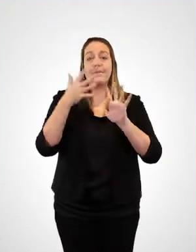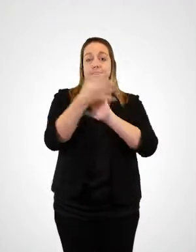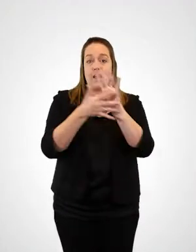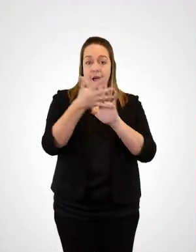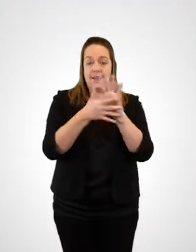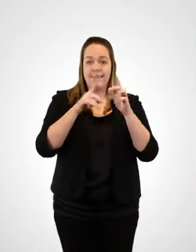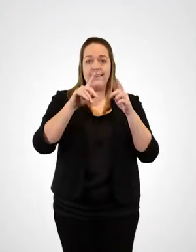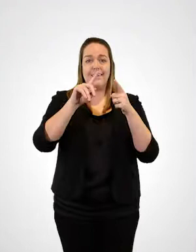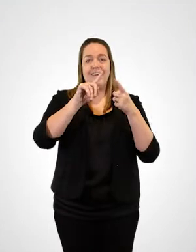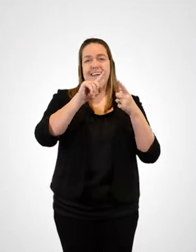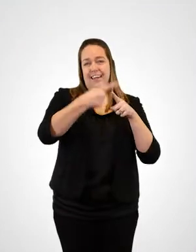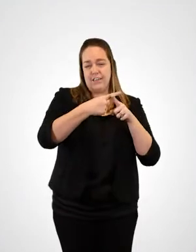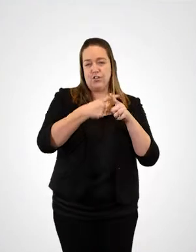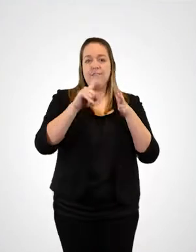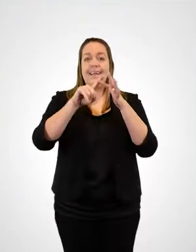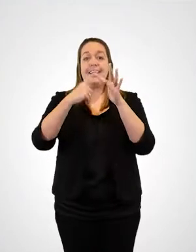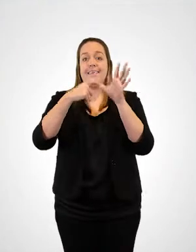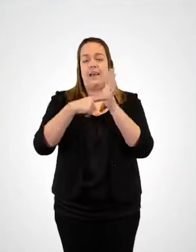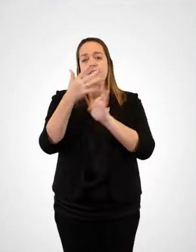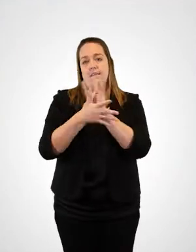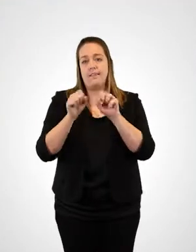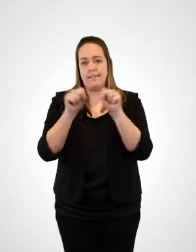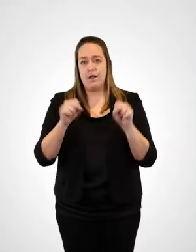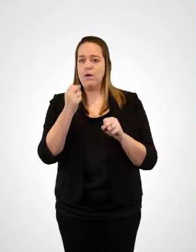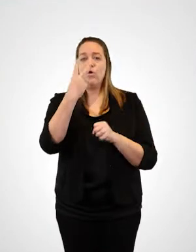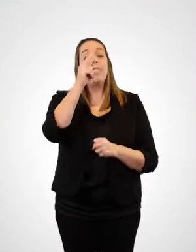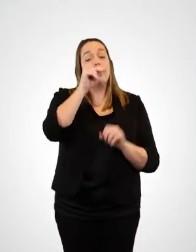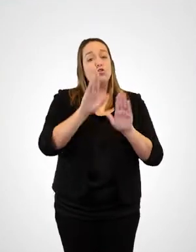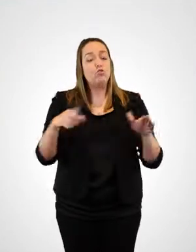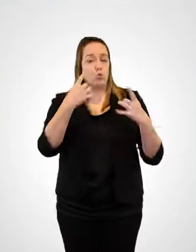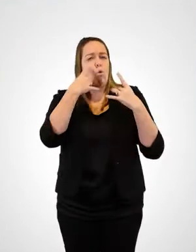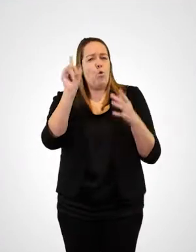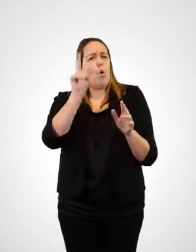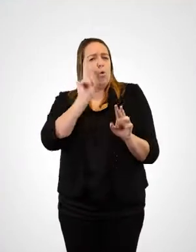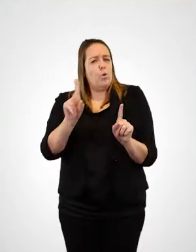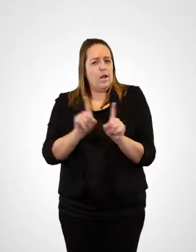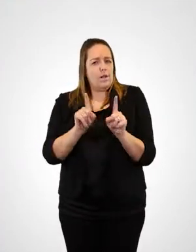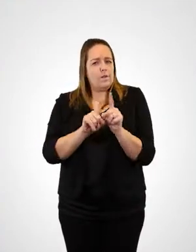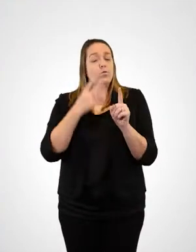Exact Signing systems, by two young children with very short clips just showing you what it looks like when you sign and speak at